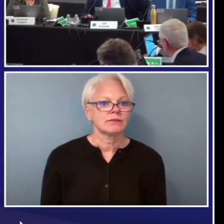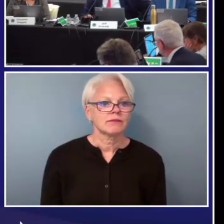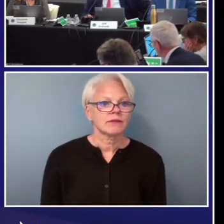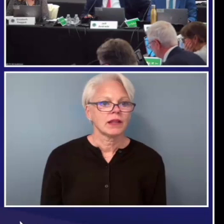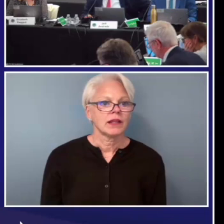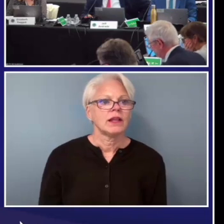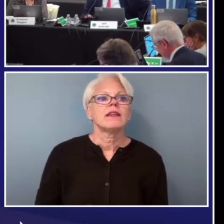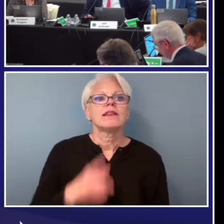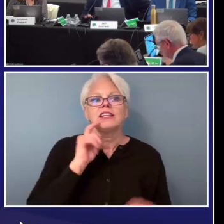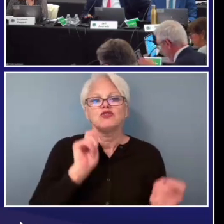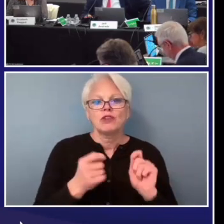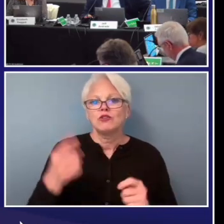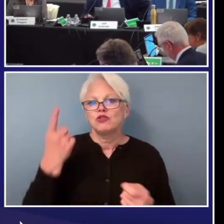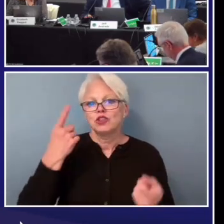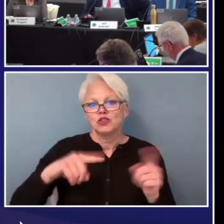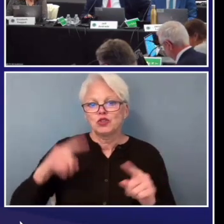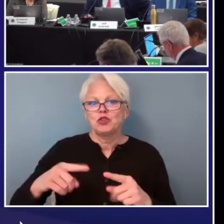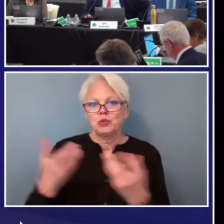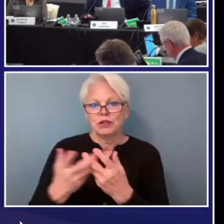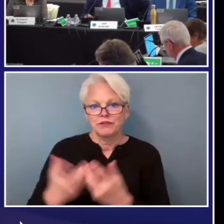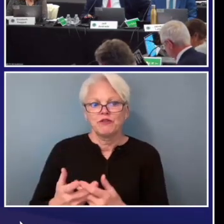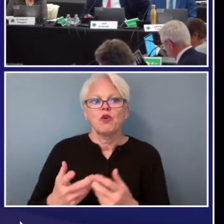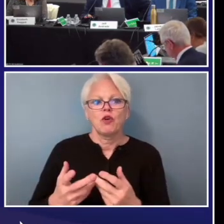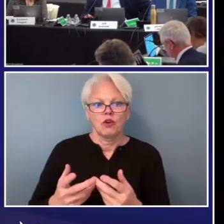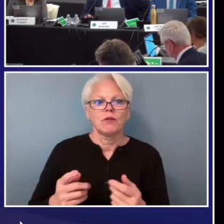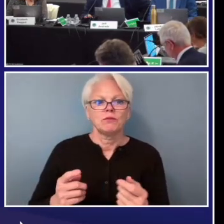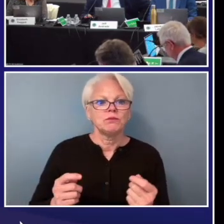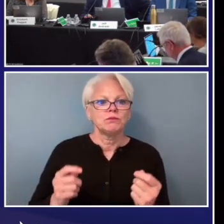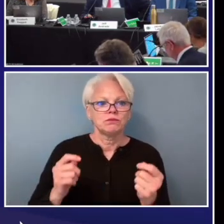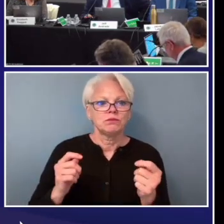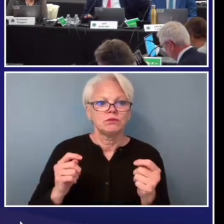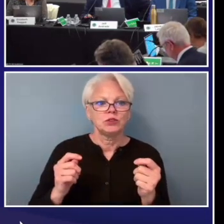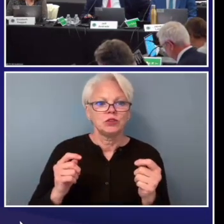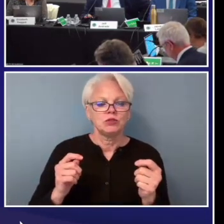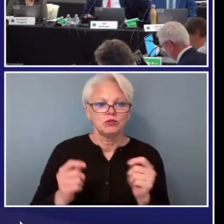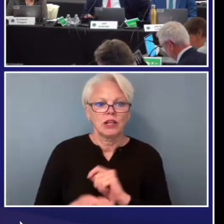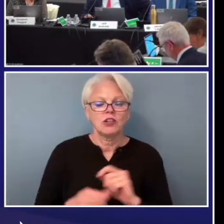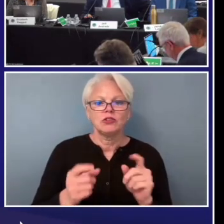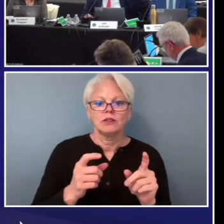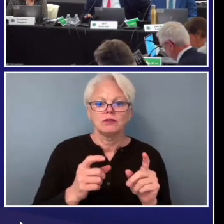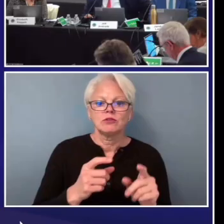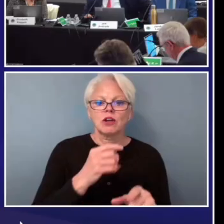changes to our, uh, change in the term, uh, institution from institution of higher ed.